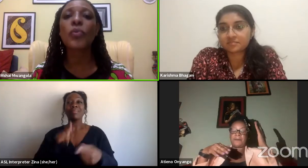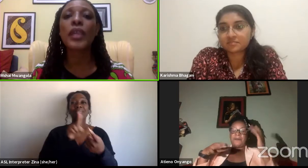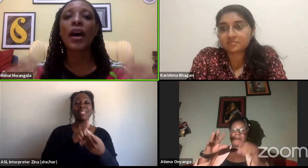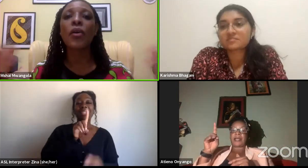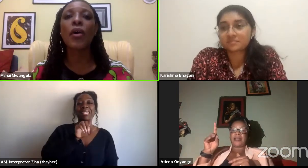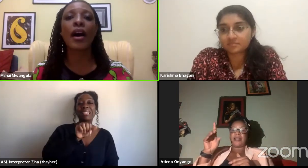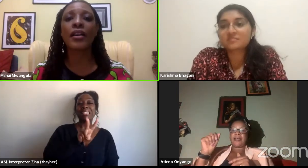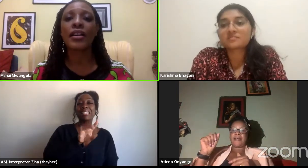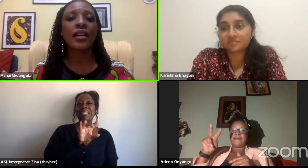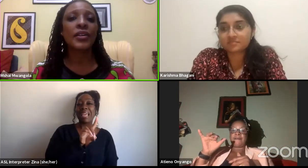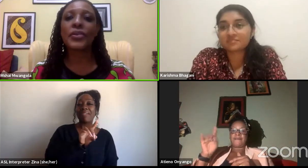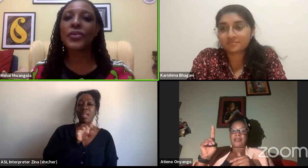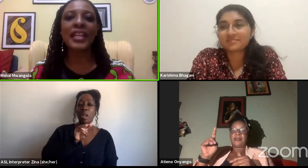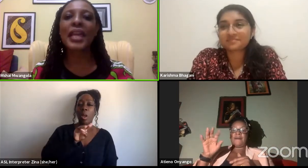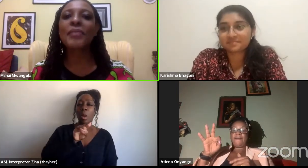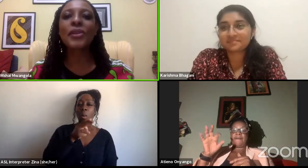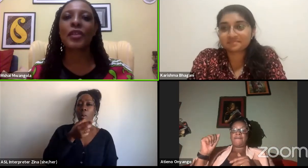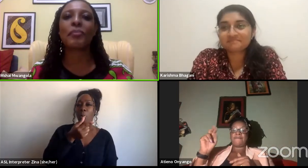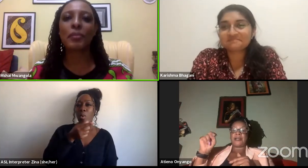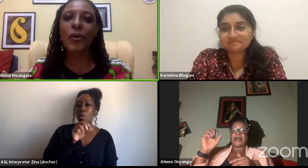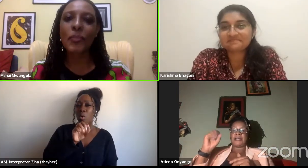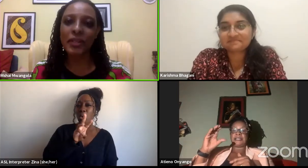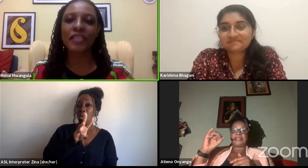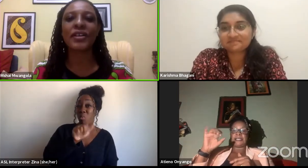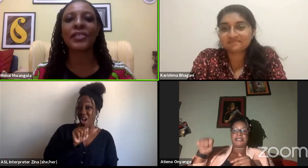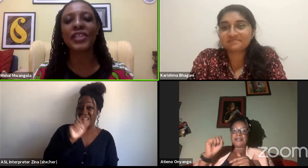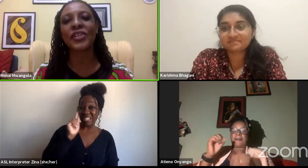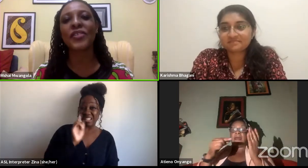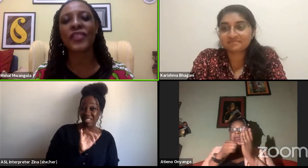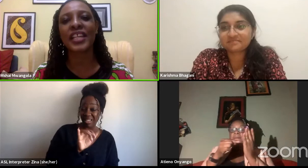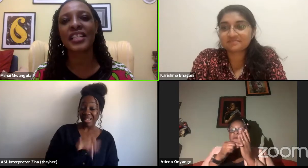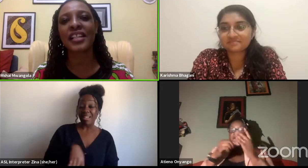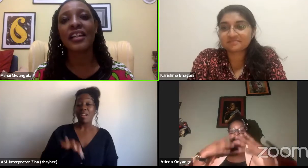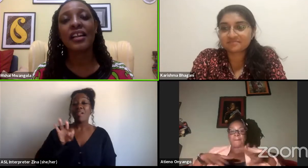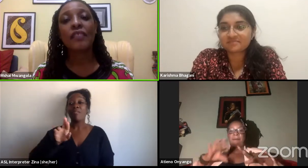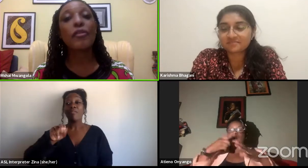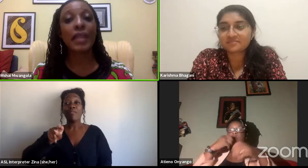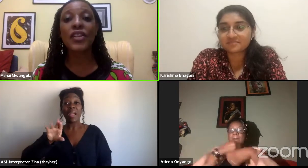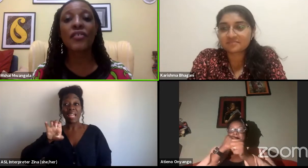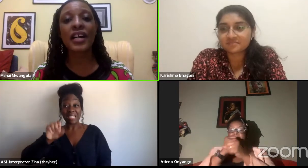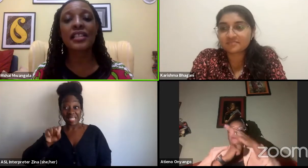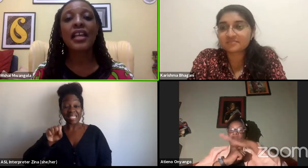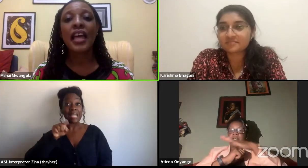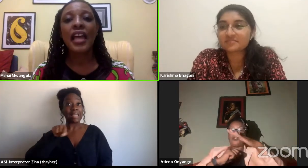who now are, you know, the names of the people who put the foundation of theater for many of us.